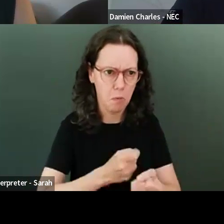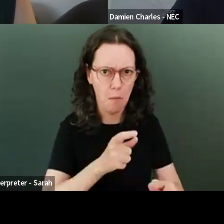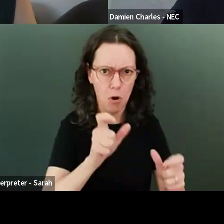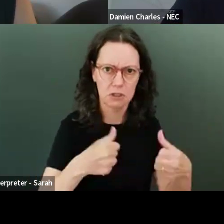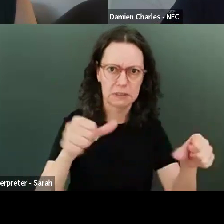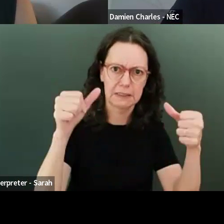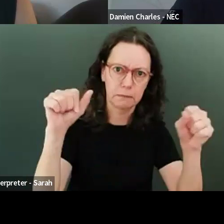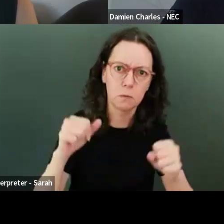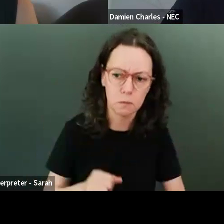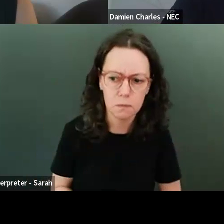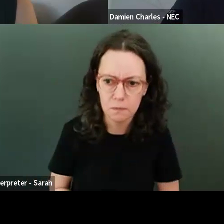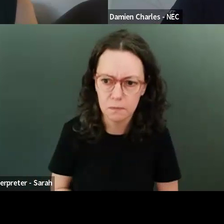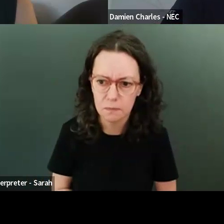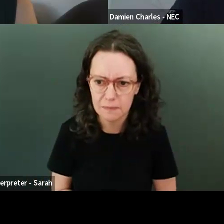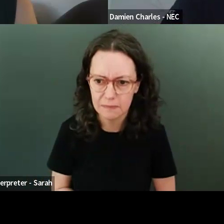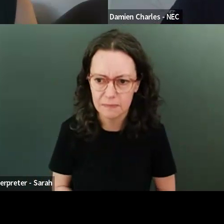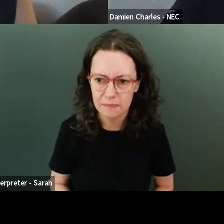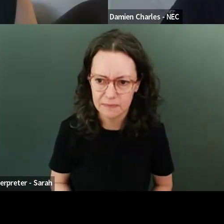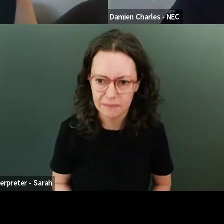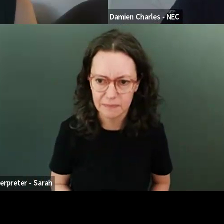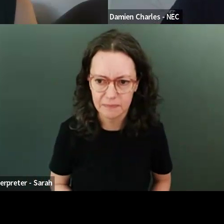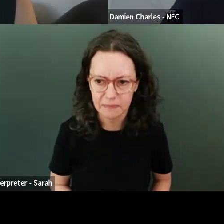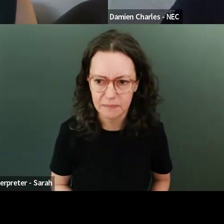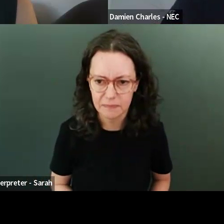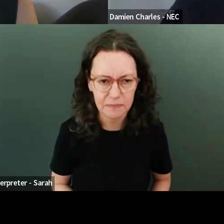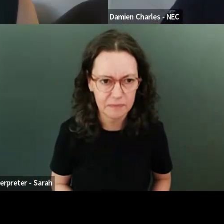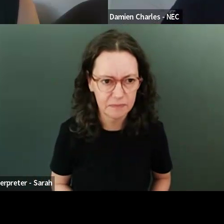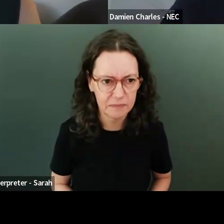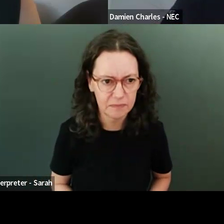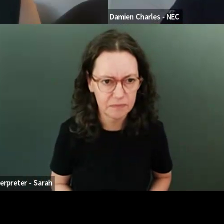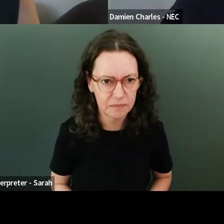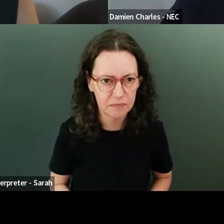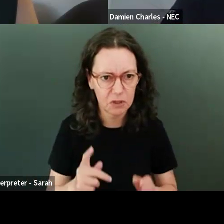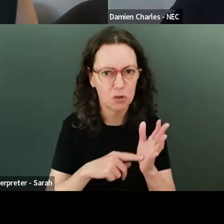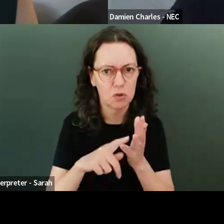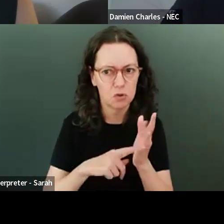right now. And that's the exciting part about